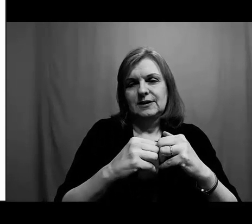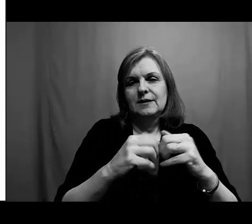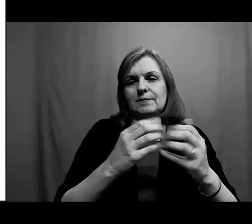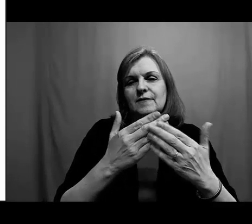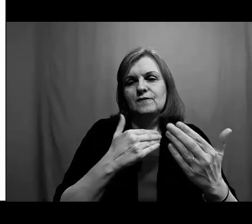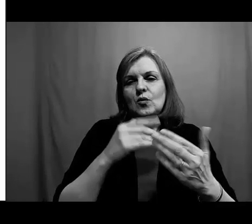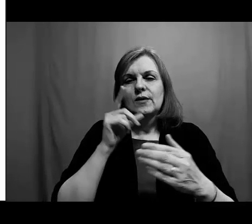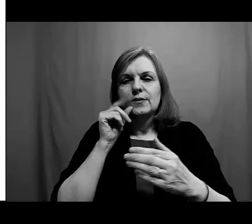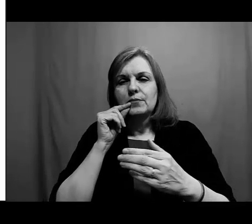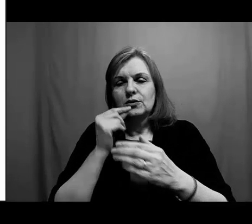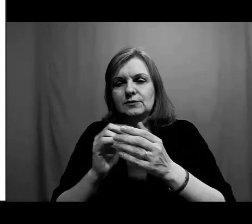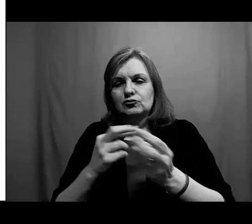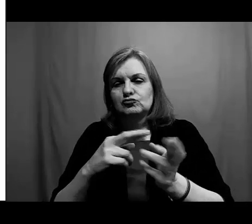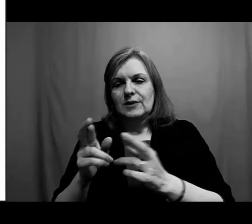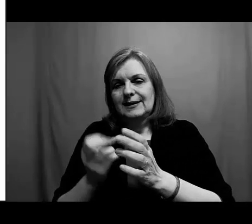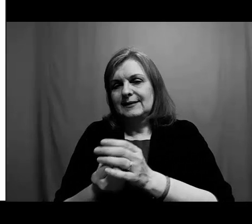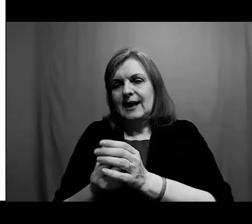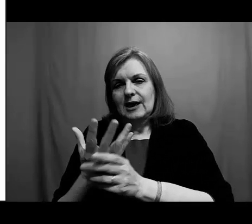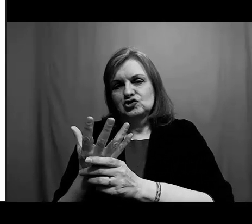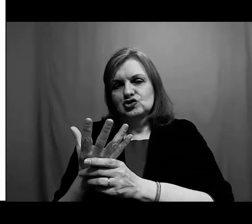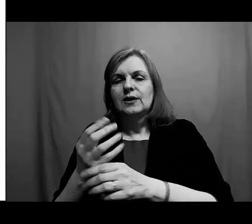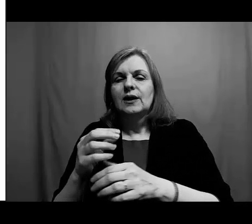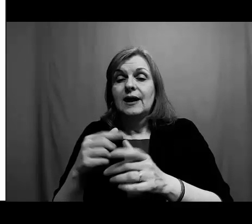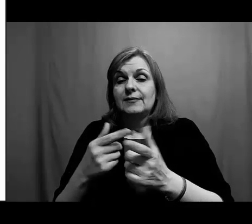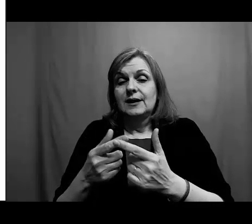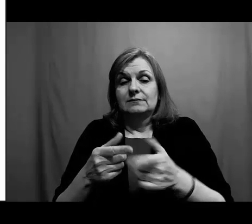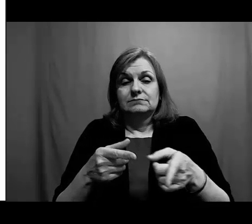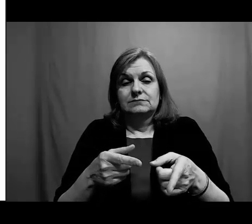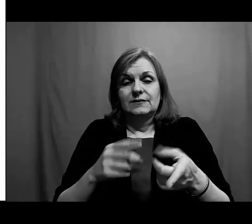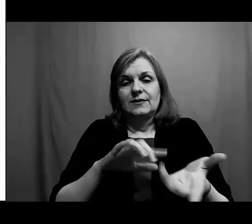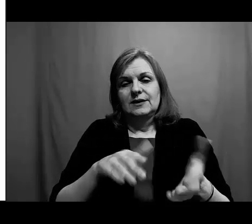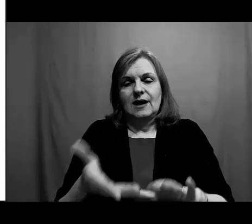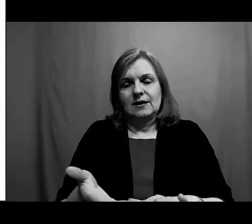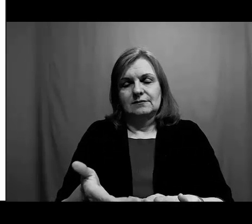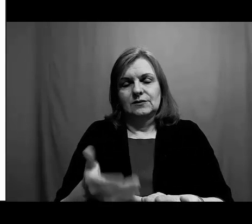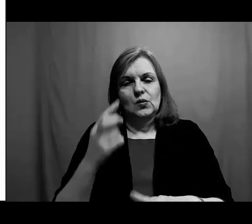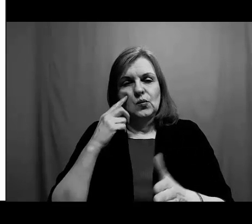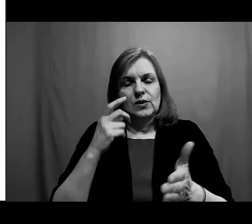grown up inside the shell ready to hatch and they would all die - we saw huge declines in